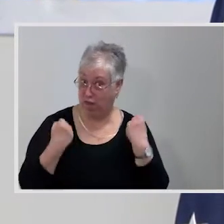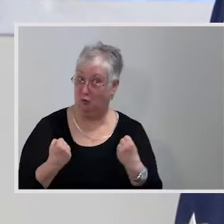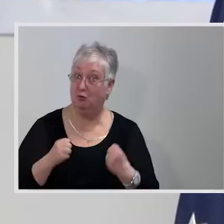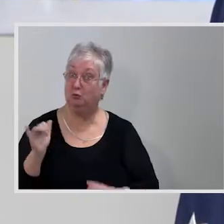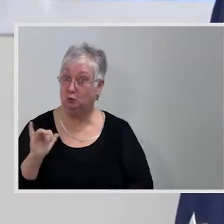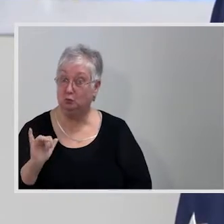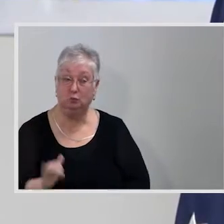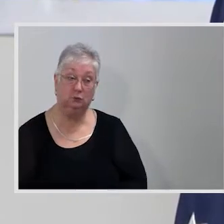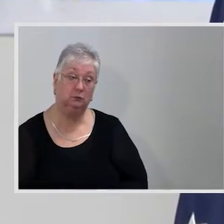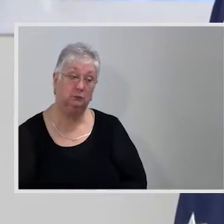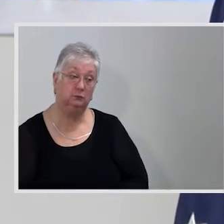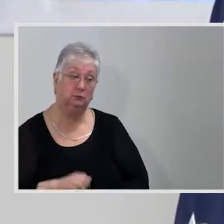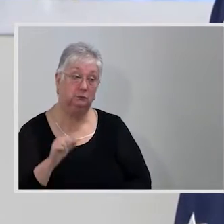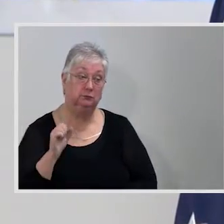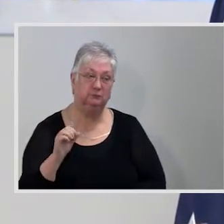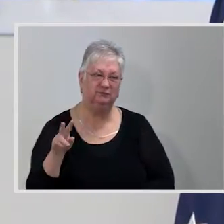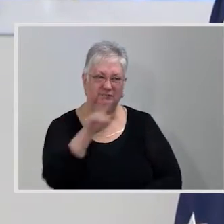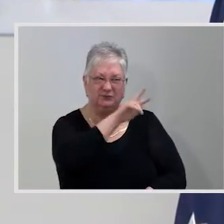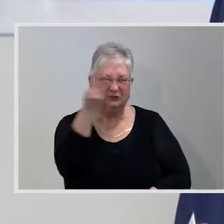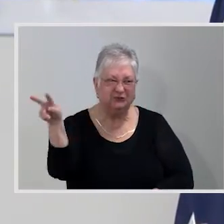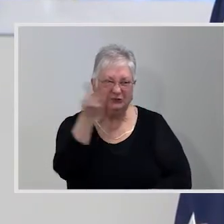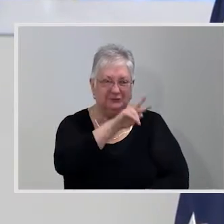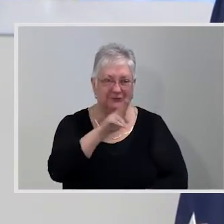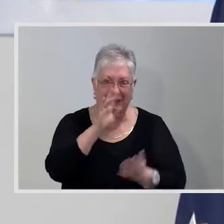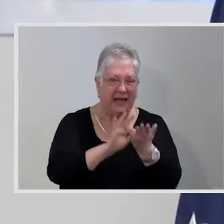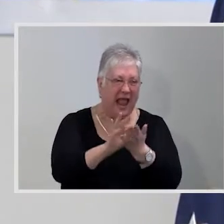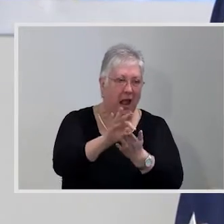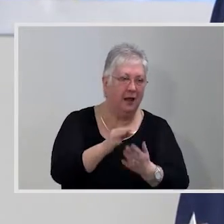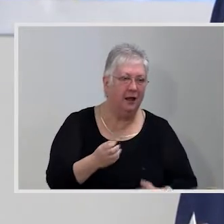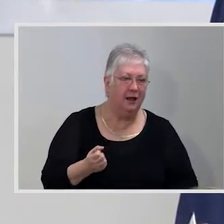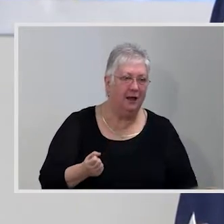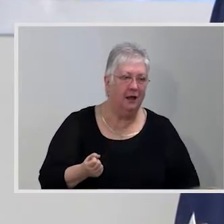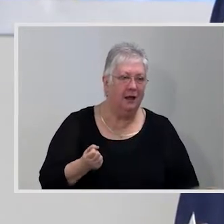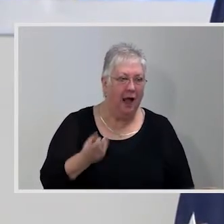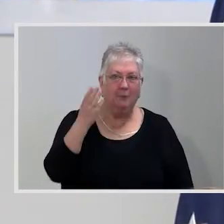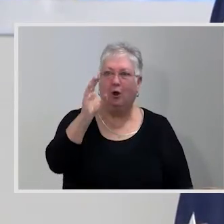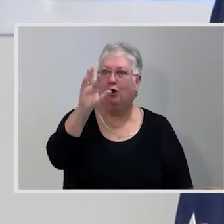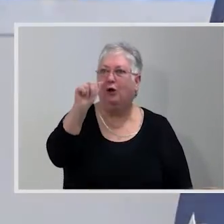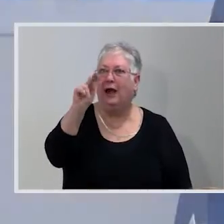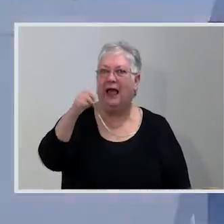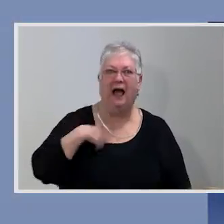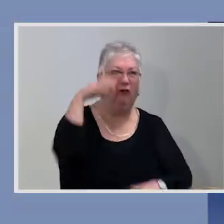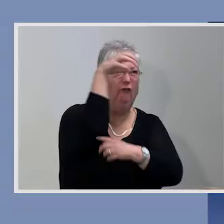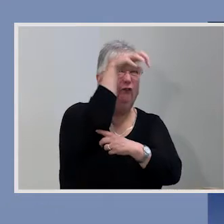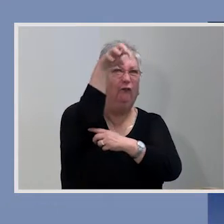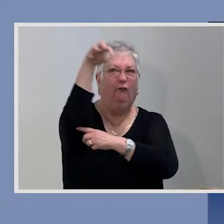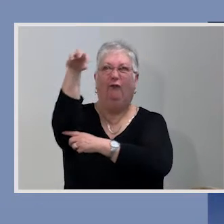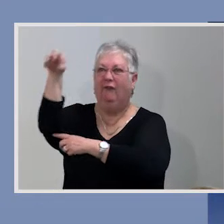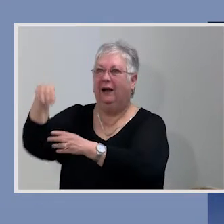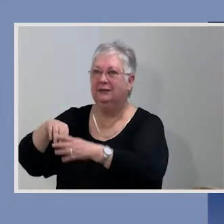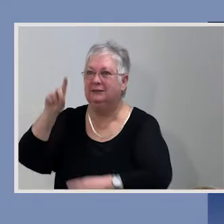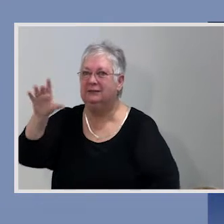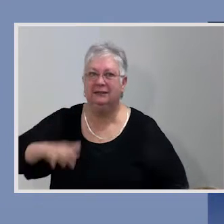THAT WE ARE DOING WELL. BUT WE WANT TO MAKE SURE THAT WE CONTINUE THESE INVESTMENTS. AND AS WE GROW, WE ARE GROWING